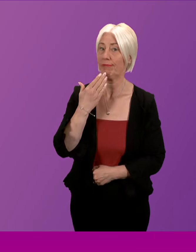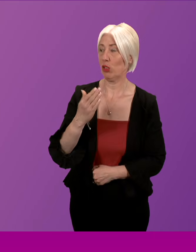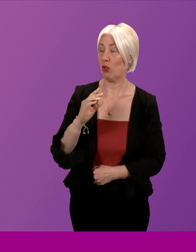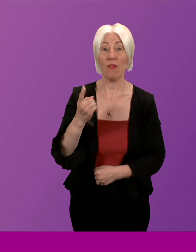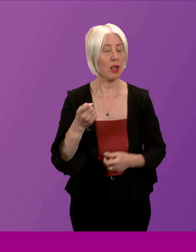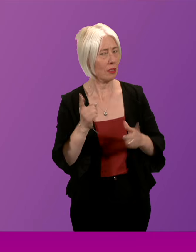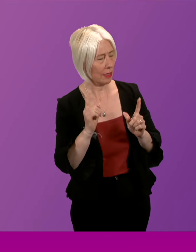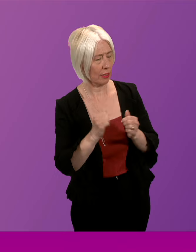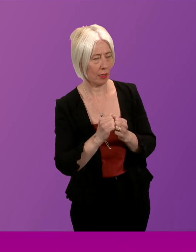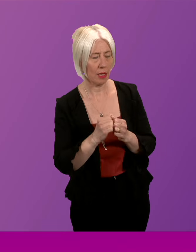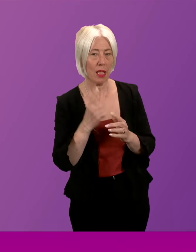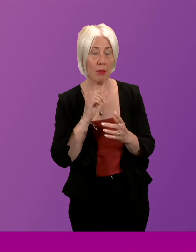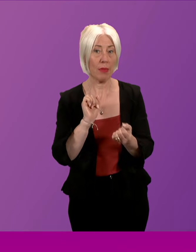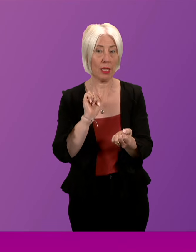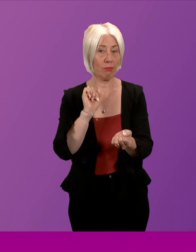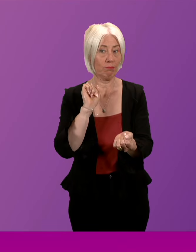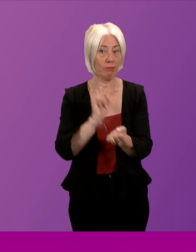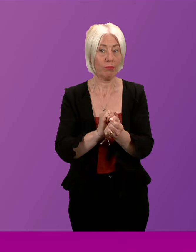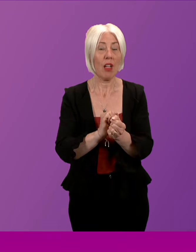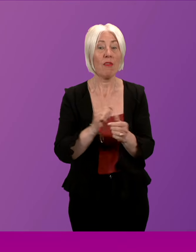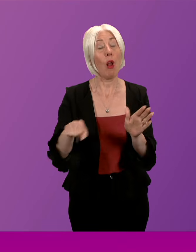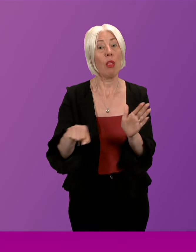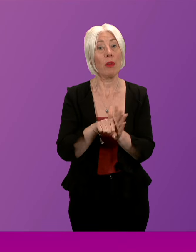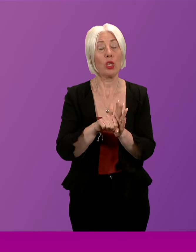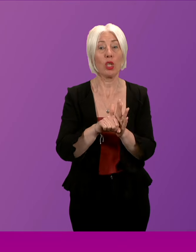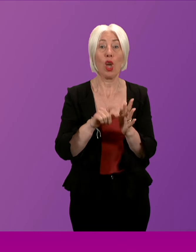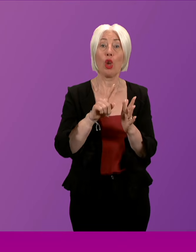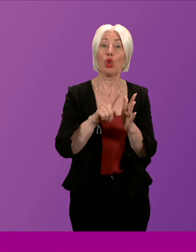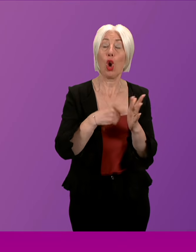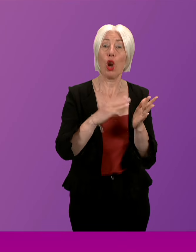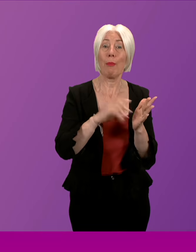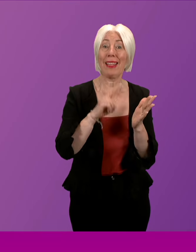Following the convictions for the murders of John McNab and Kayden Moy—who was killed on